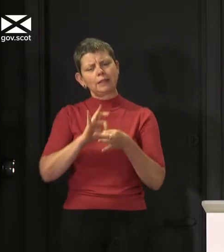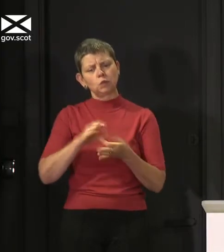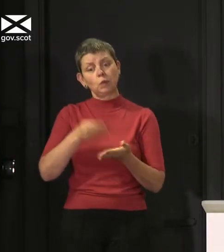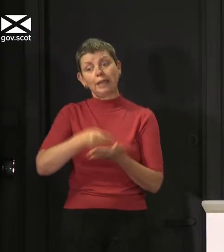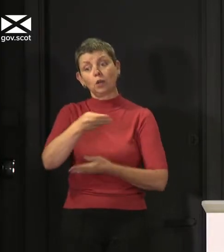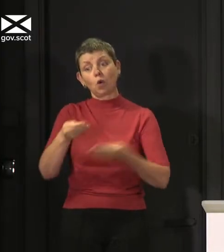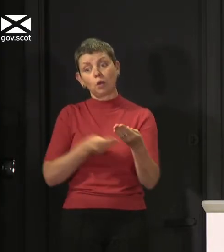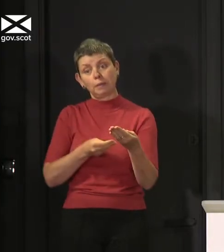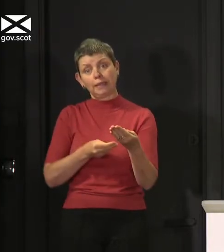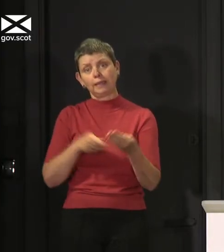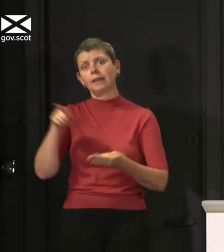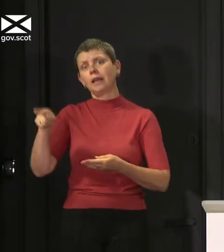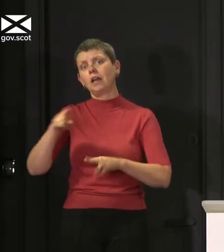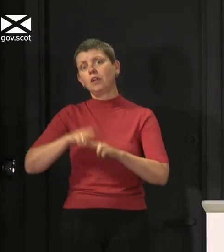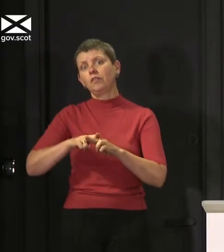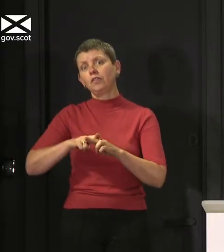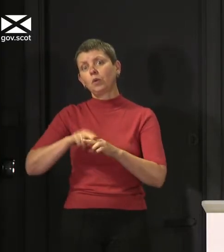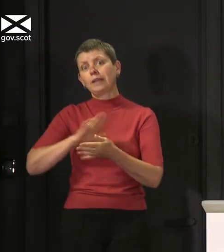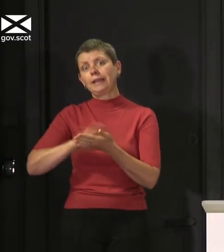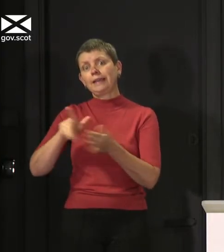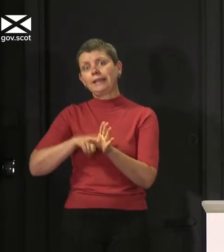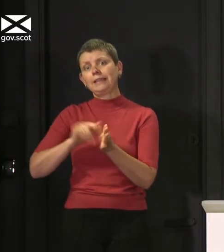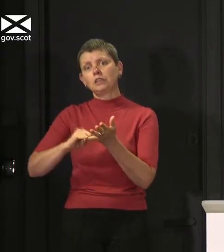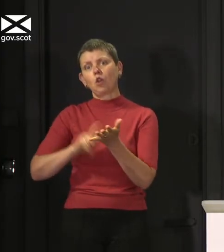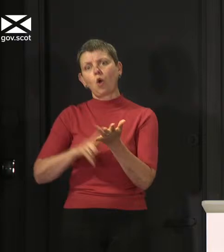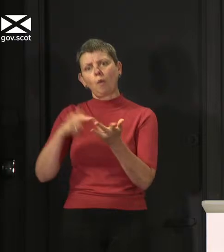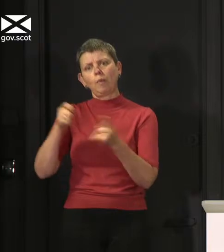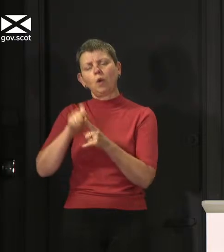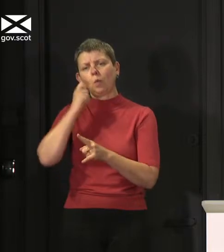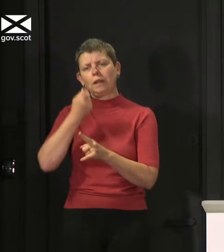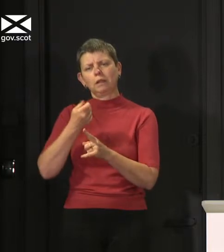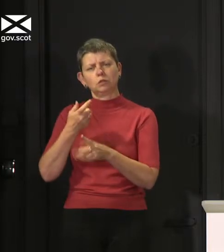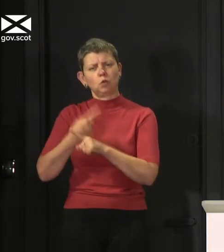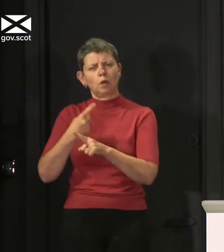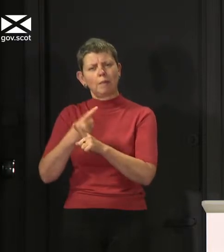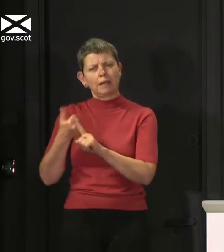speak in a moment about support for business, including tourism and also for performing